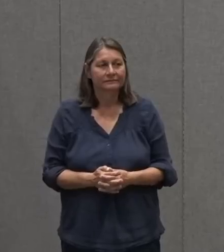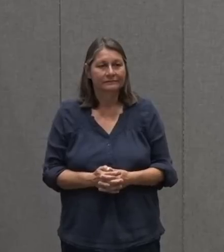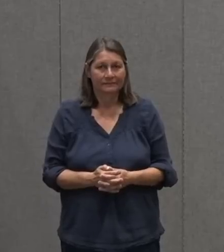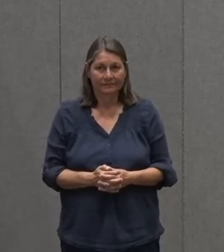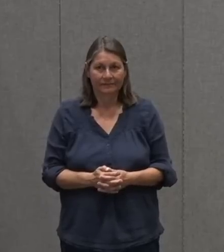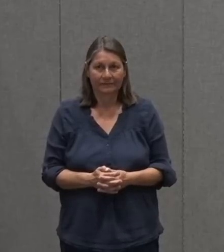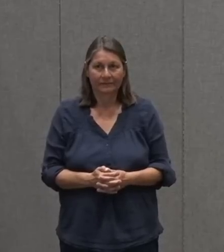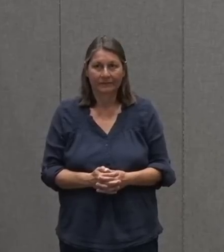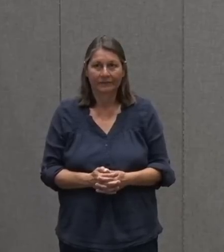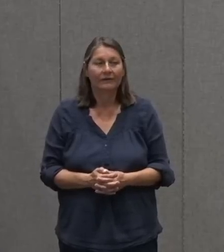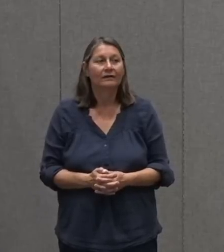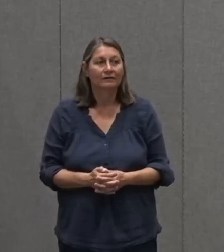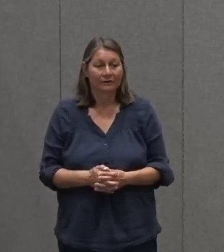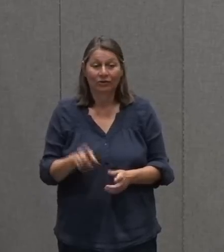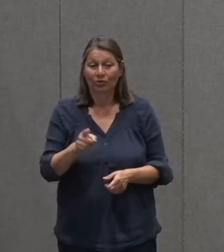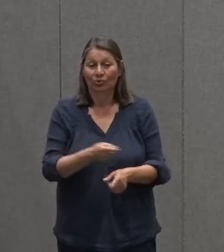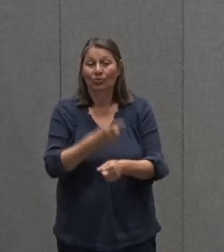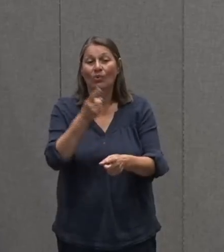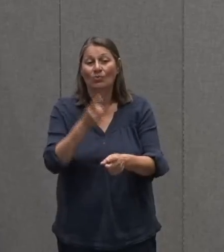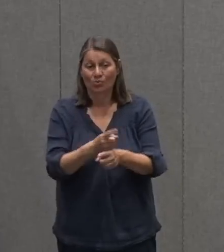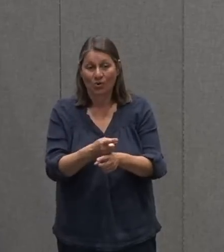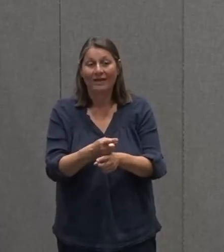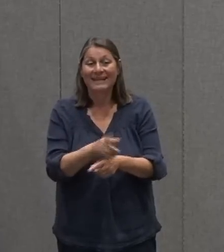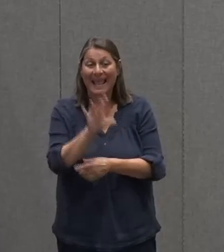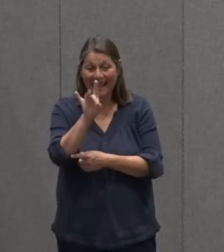Oh my gosh! You're right, it was eight ways.